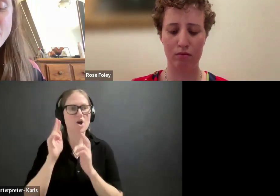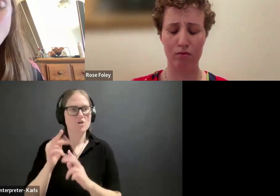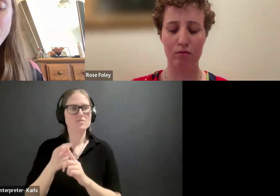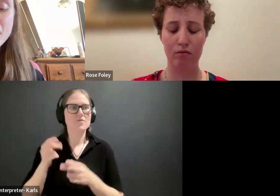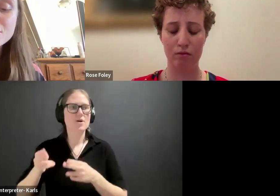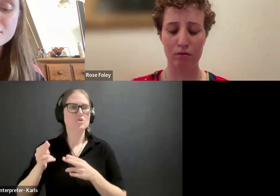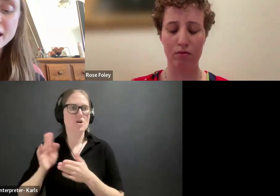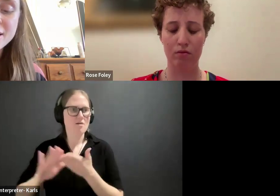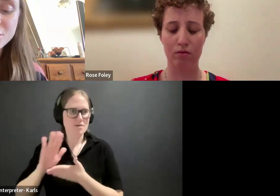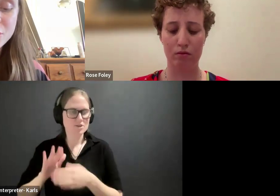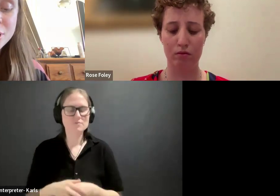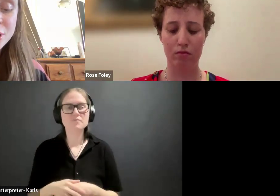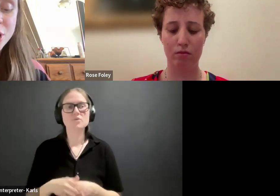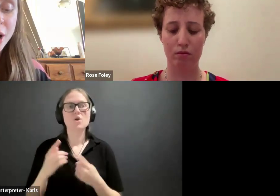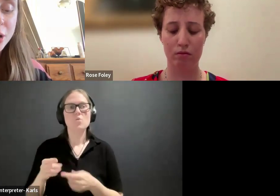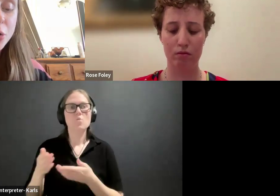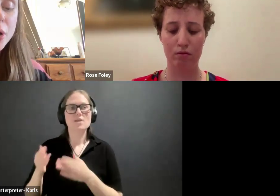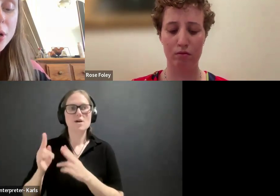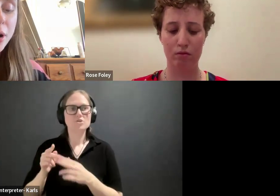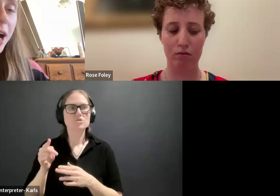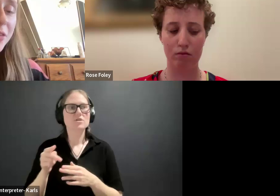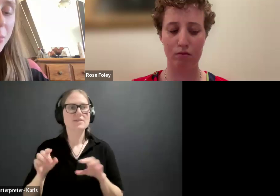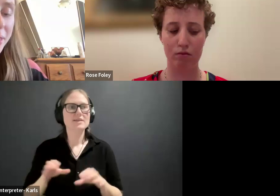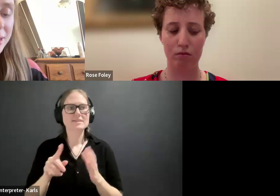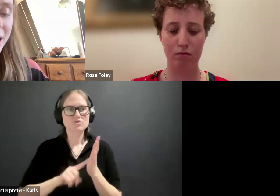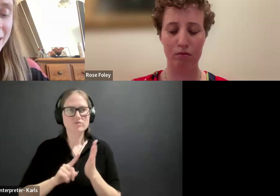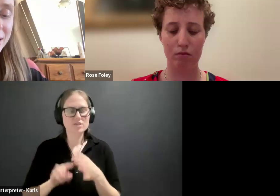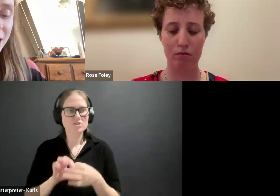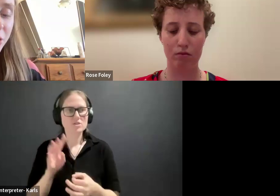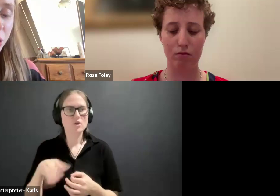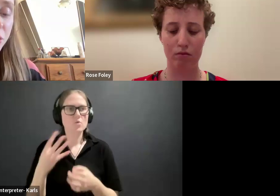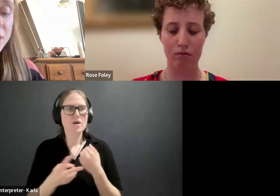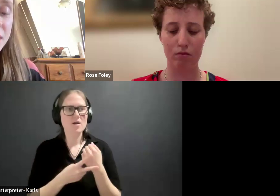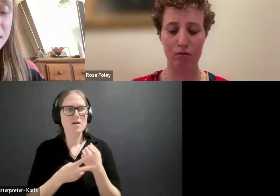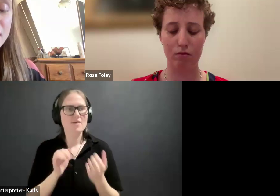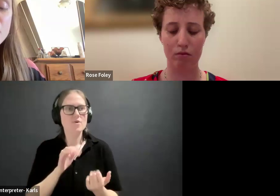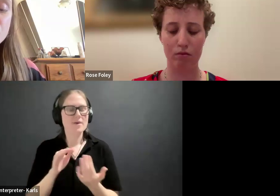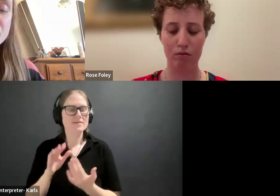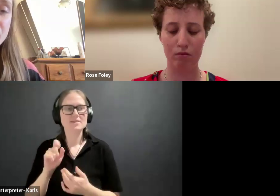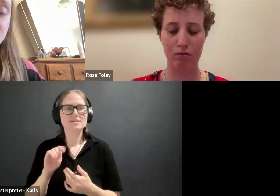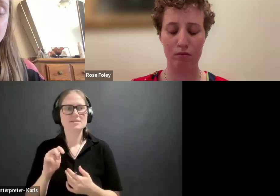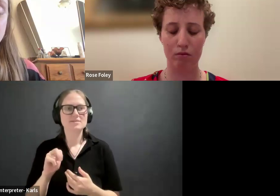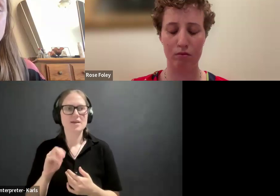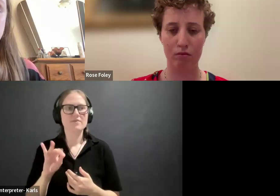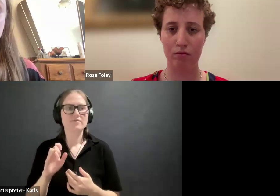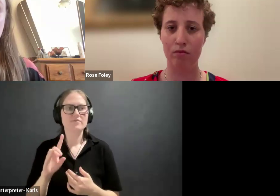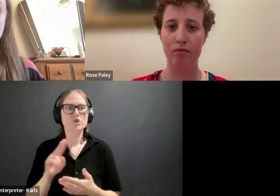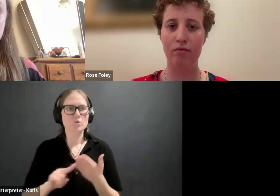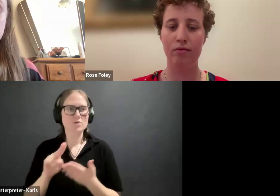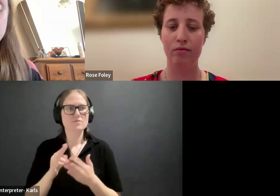While at Hunter, they conducted research on queer archival methods at Stanford University through the Stanford Hunter Summer Program.